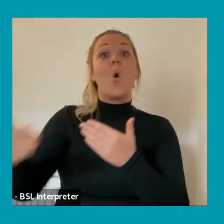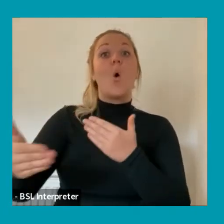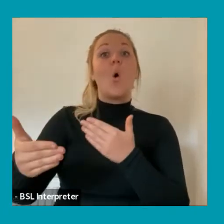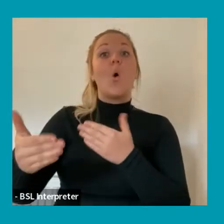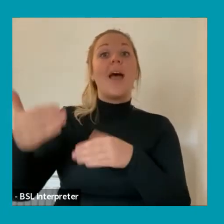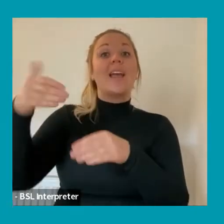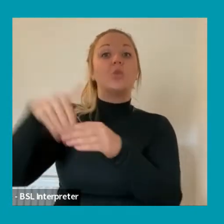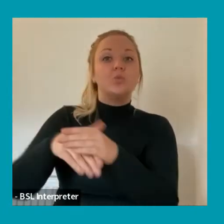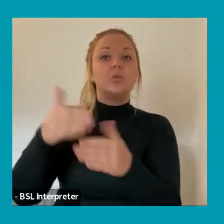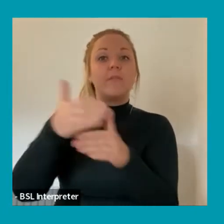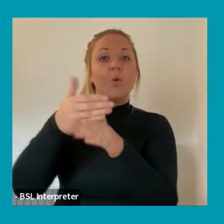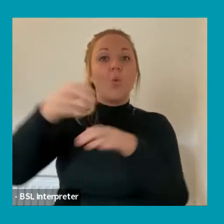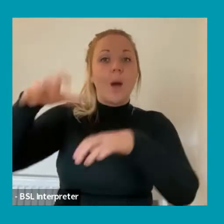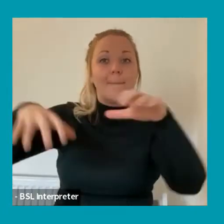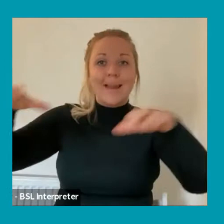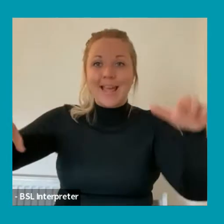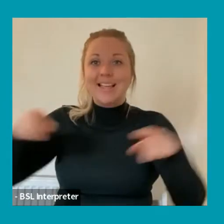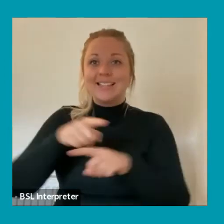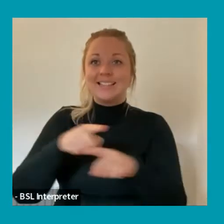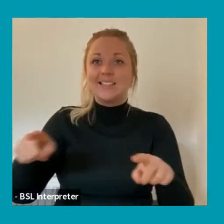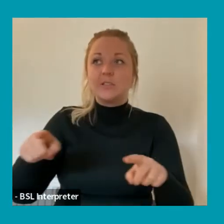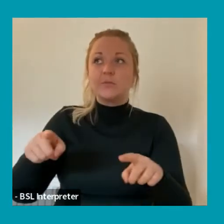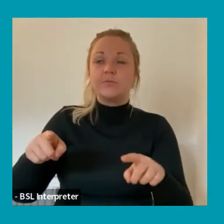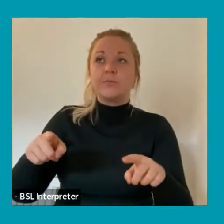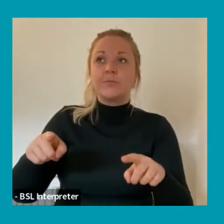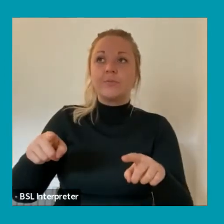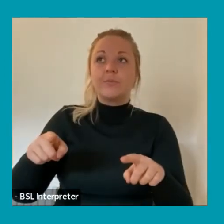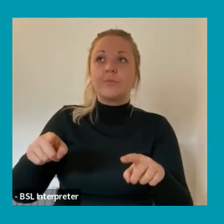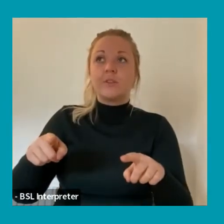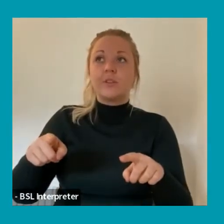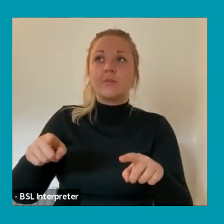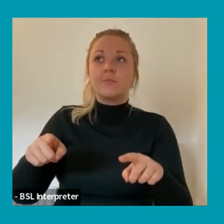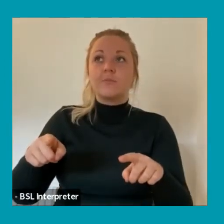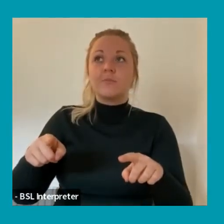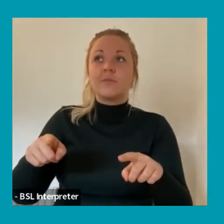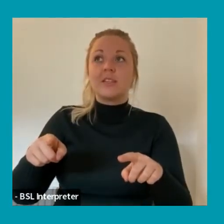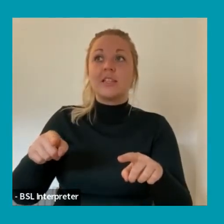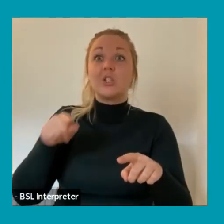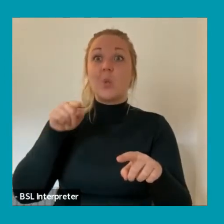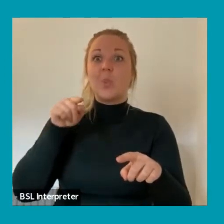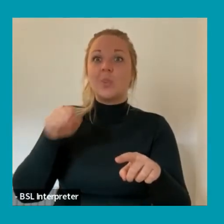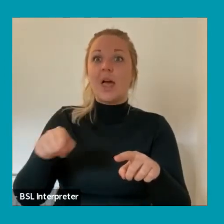to try to get some of that inclusion in place. And then that makes it more inclusive for everybody.